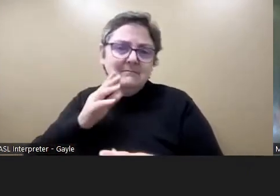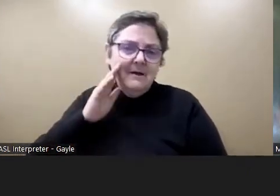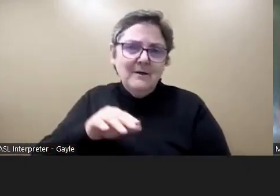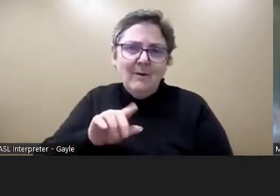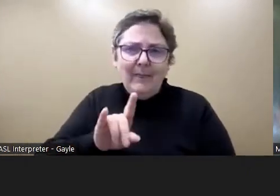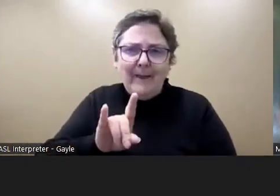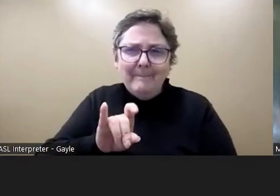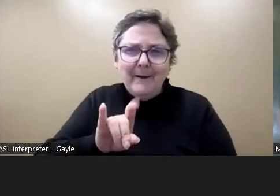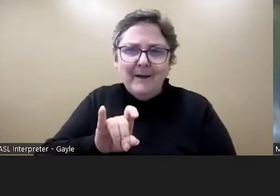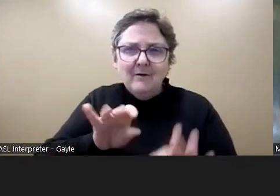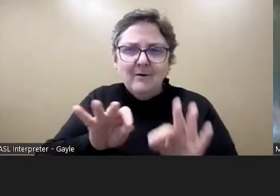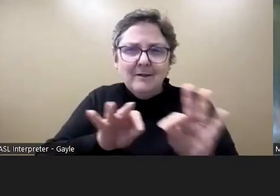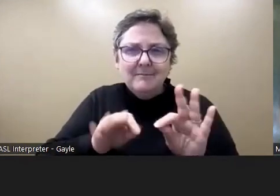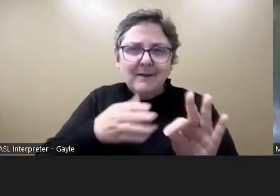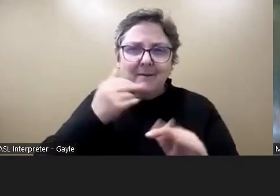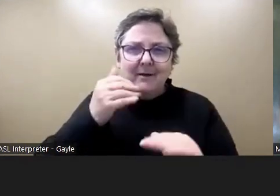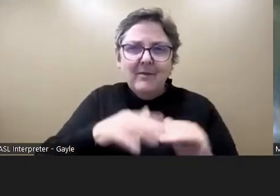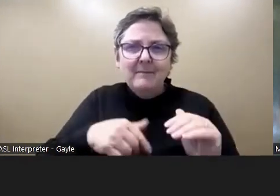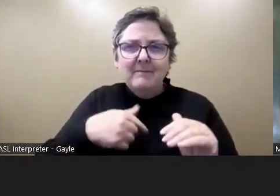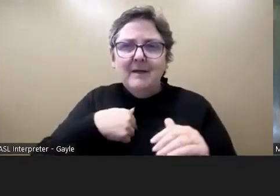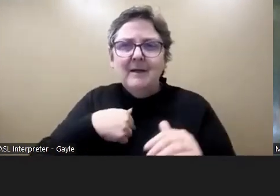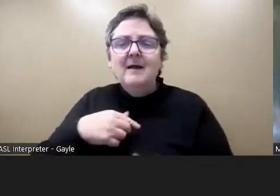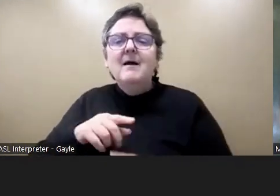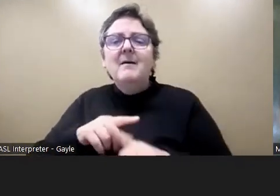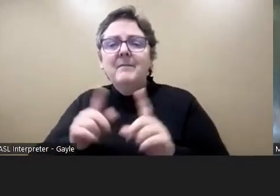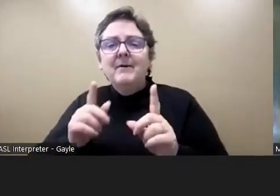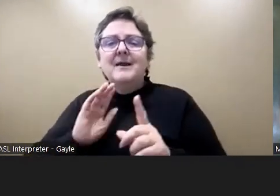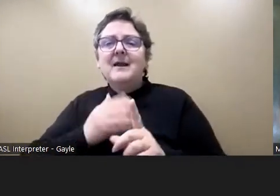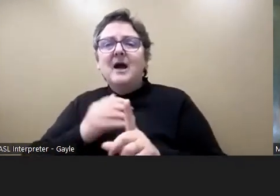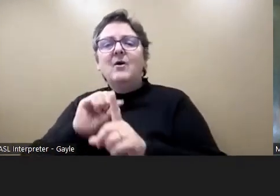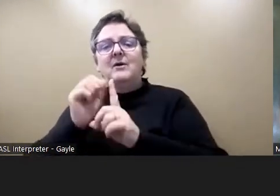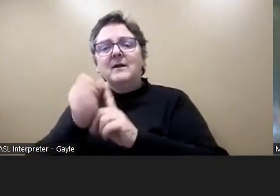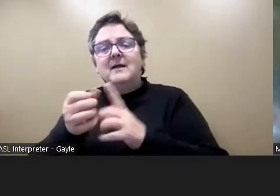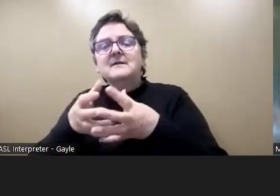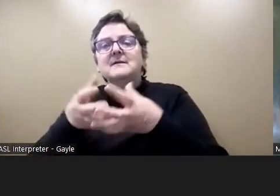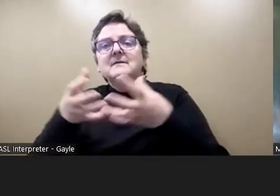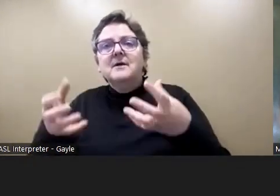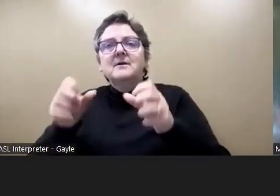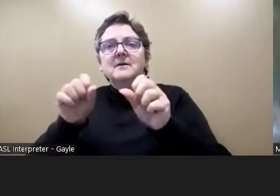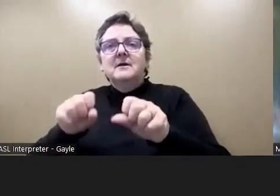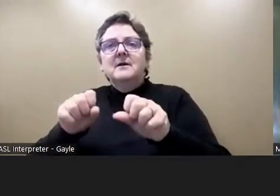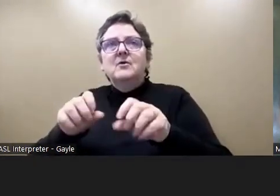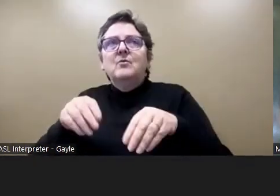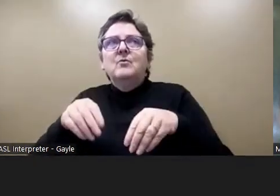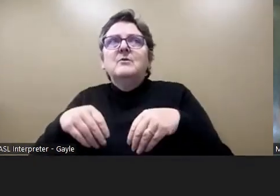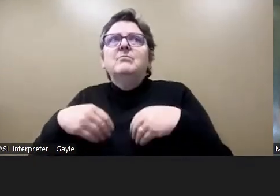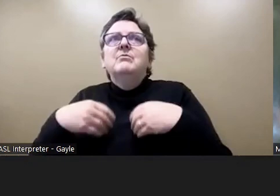So in our case, as much as possible, we want to provide training for teachers working with